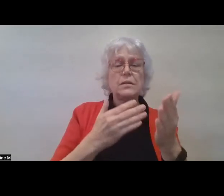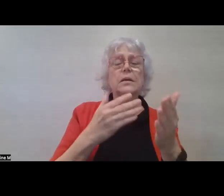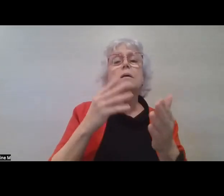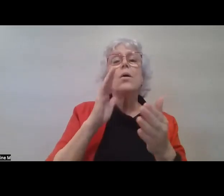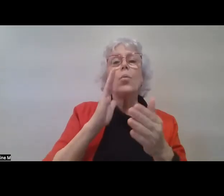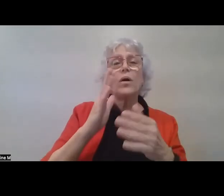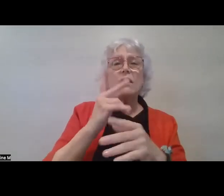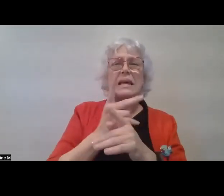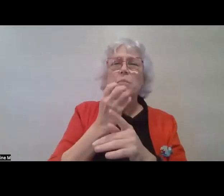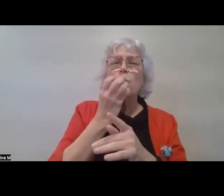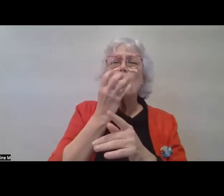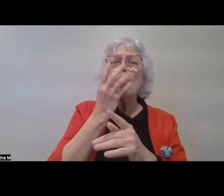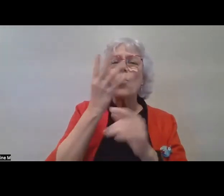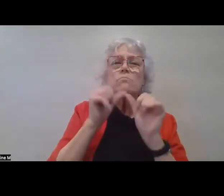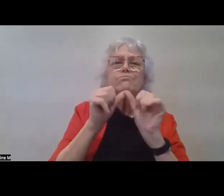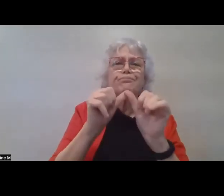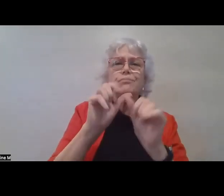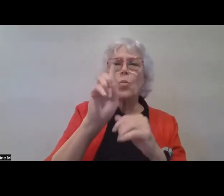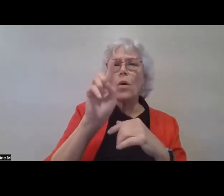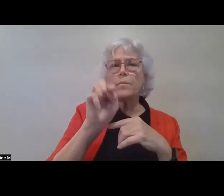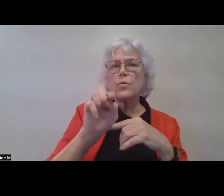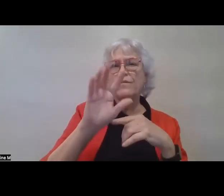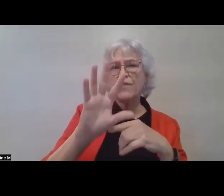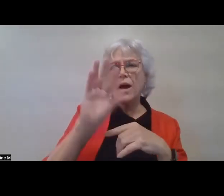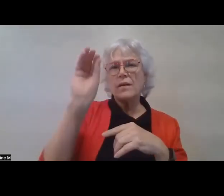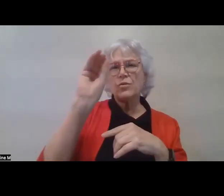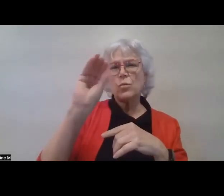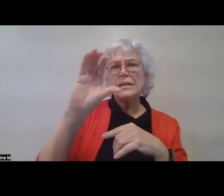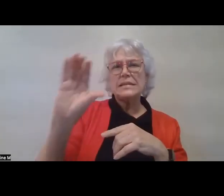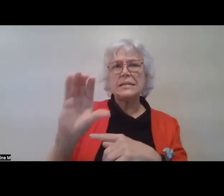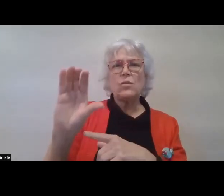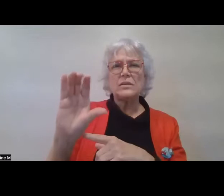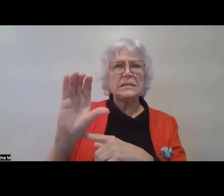warming to a 1.5°C impossible to reach.